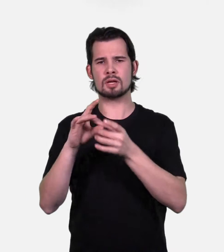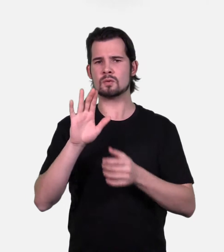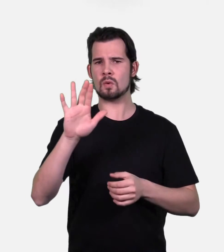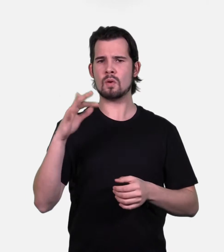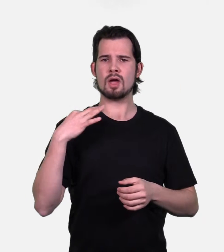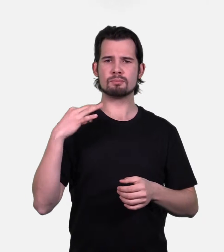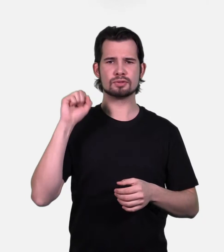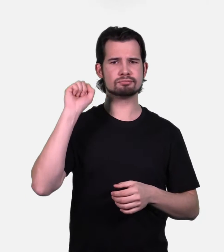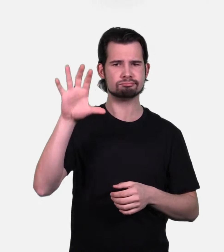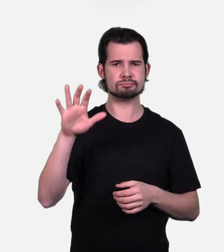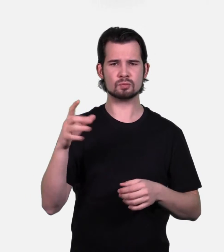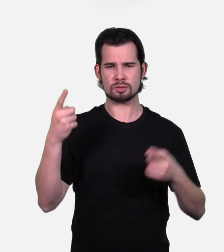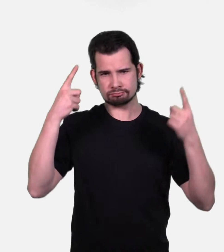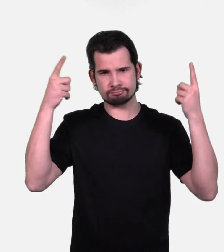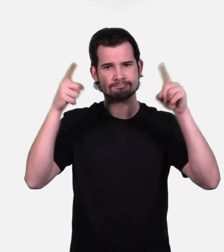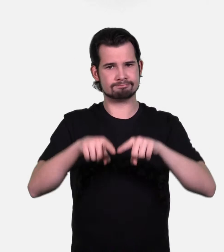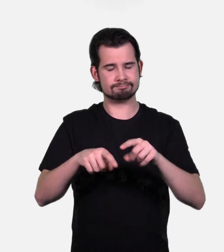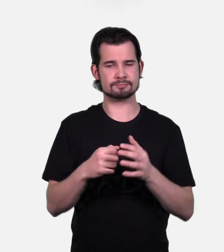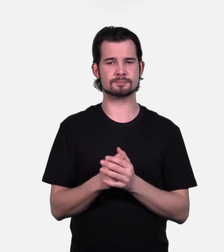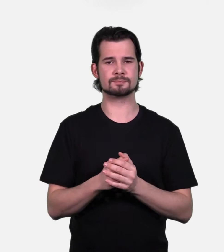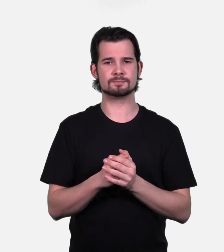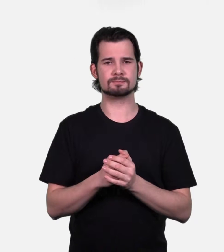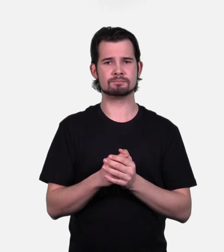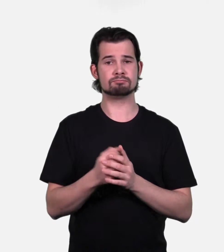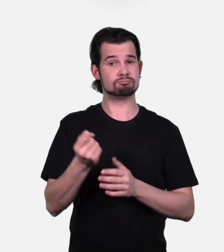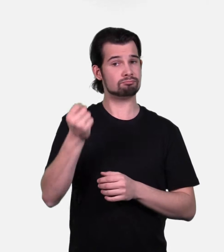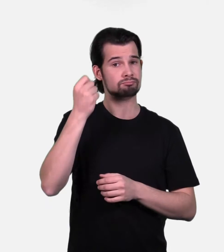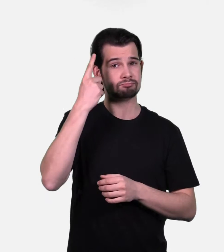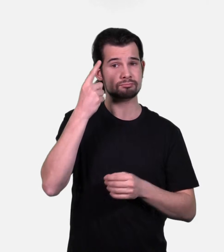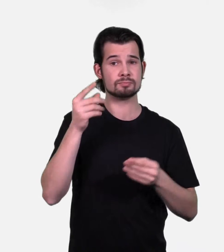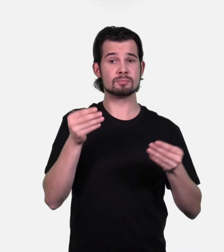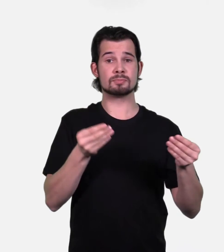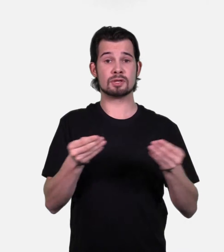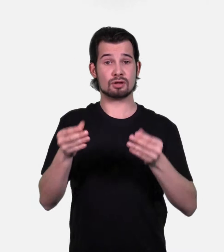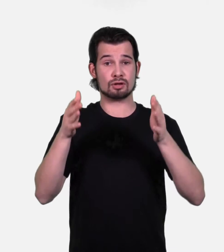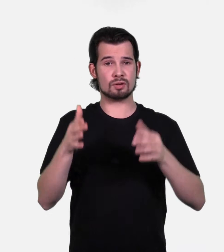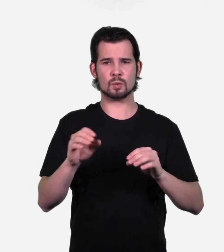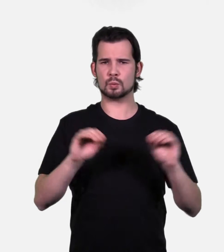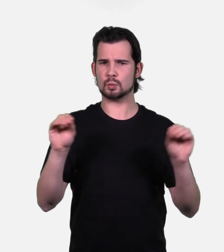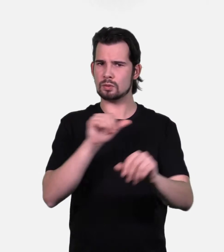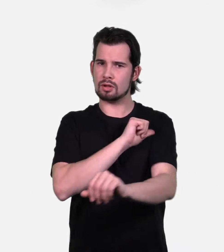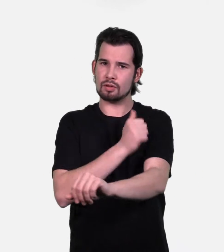and in reaching a settlement. However, mediators have no decision-making powers.